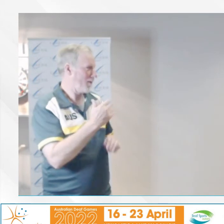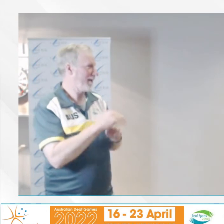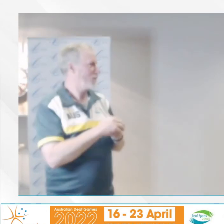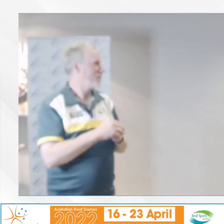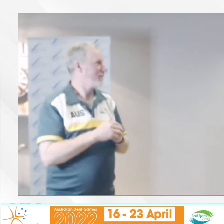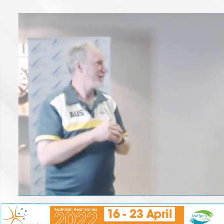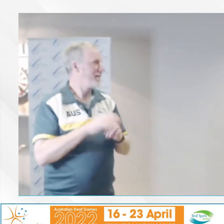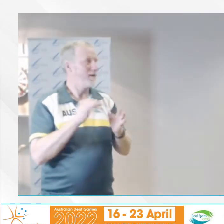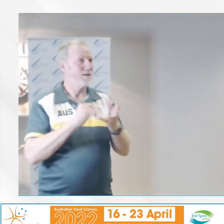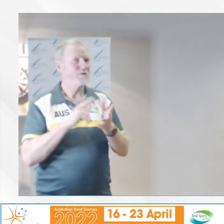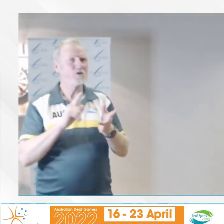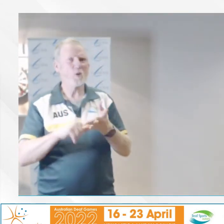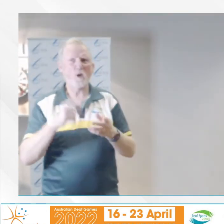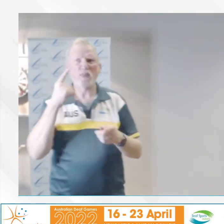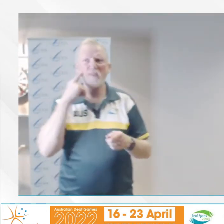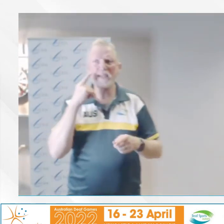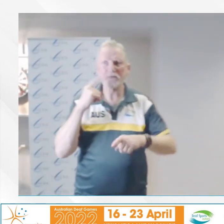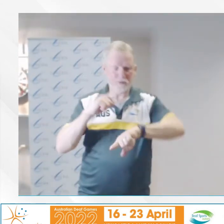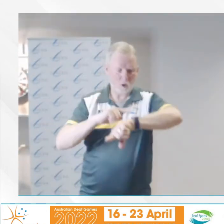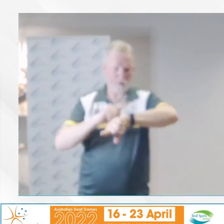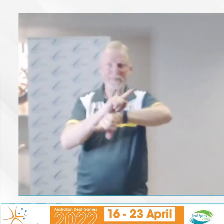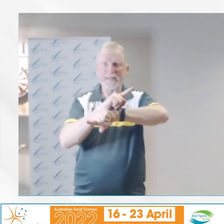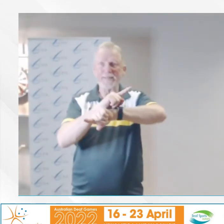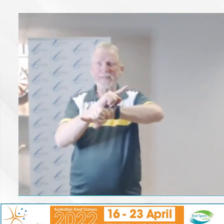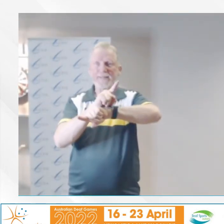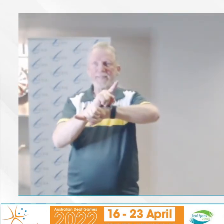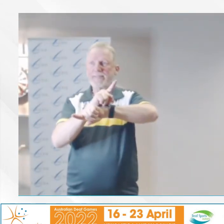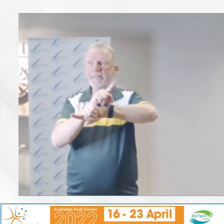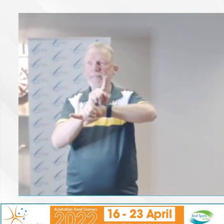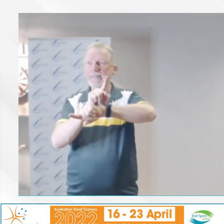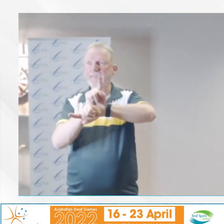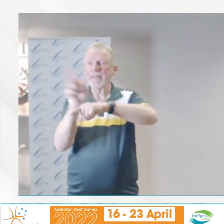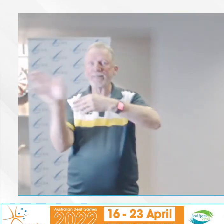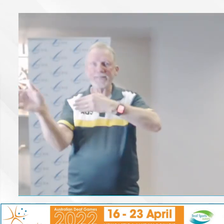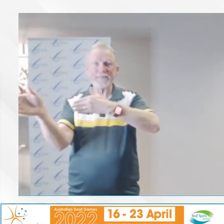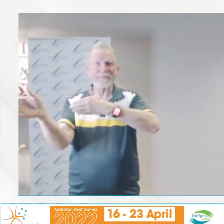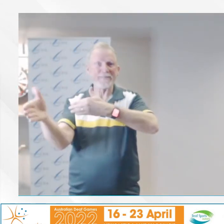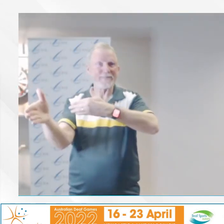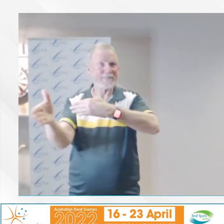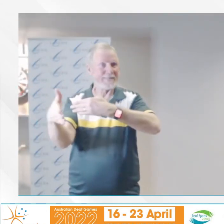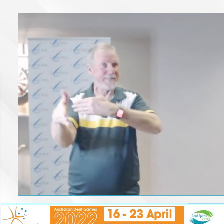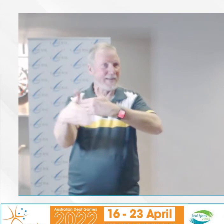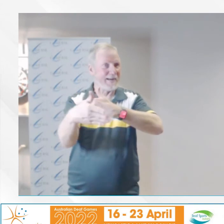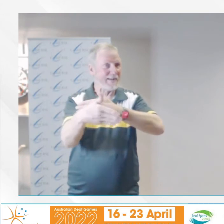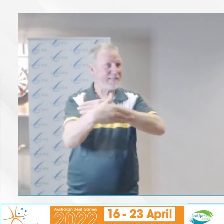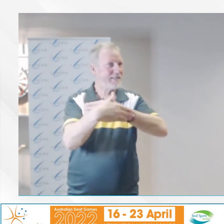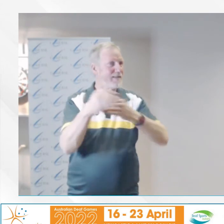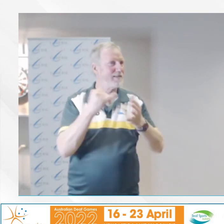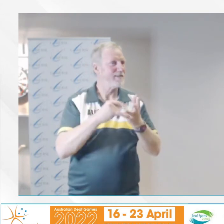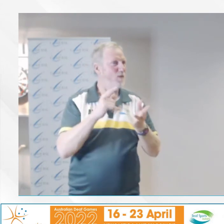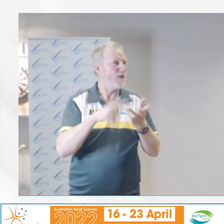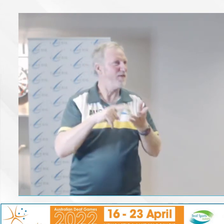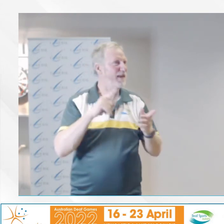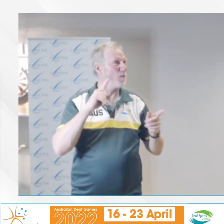yes okay so looking at the time we're ticking along and i think it's about time to close